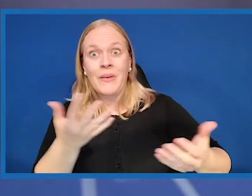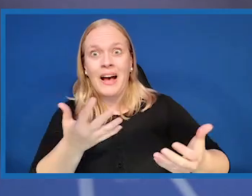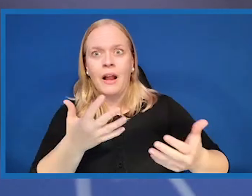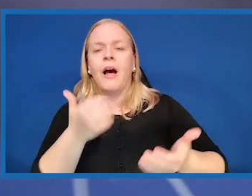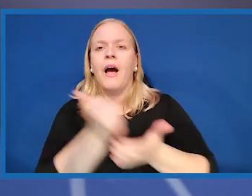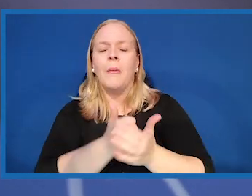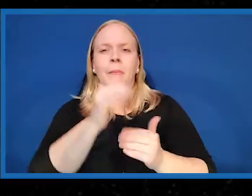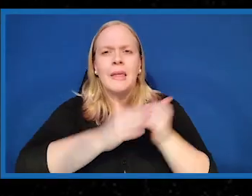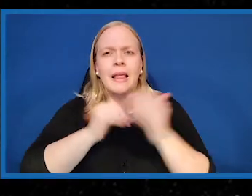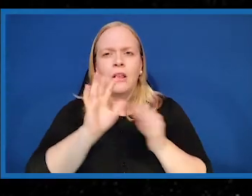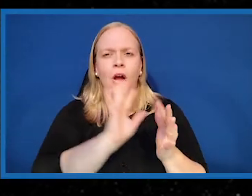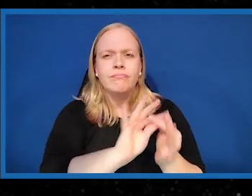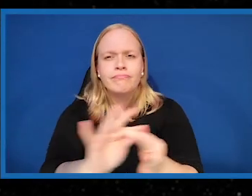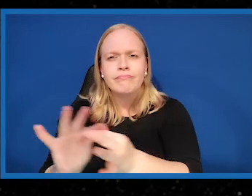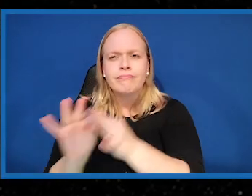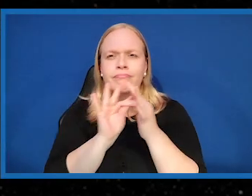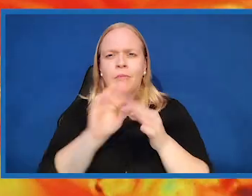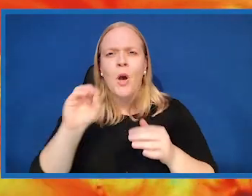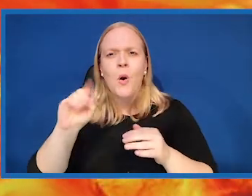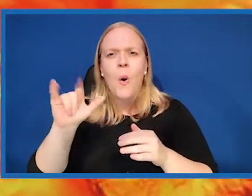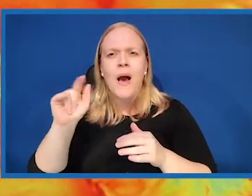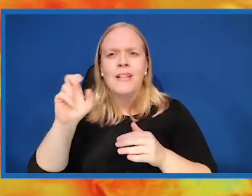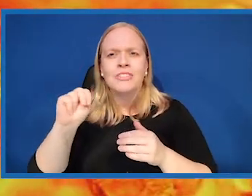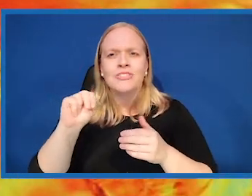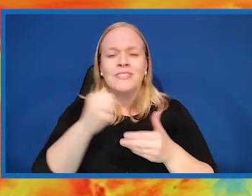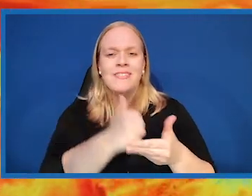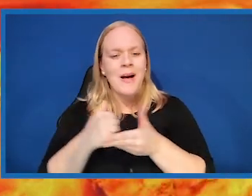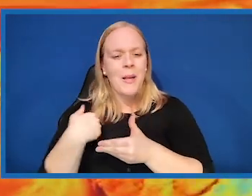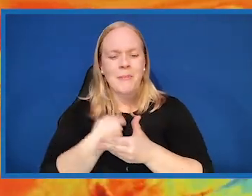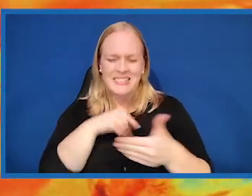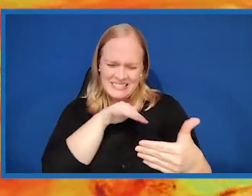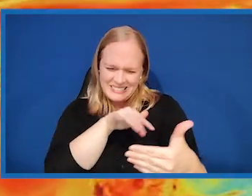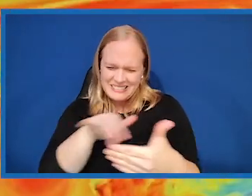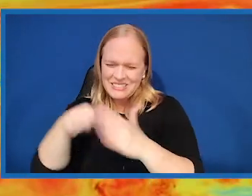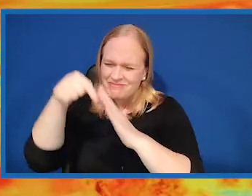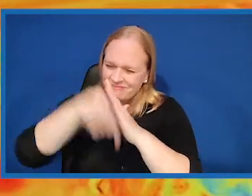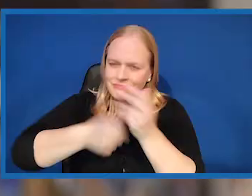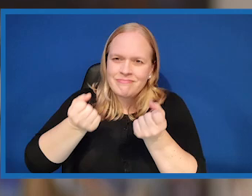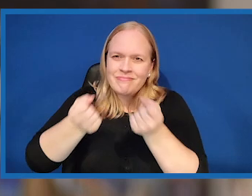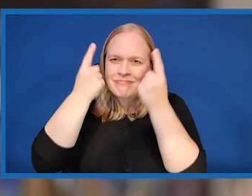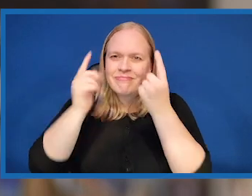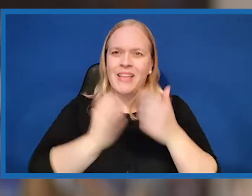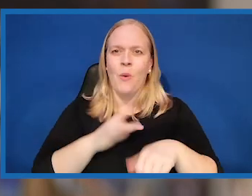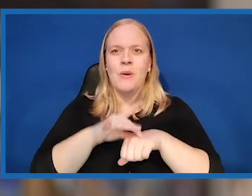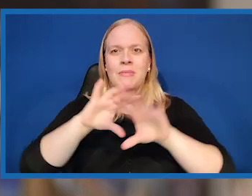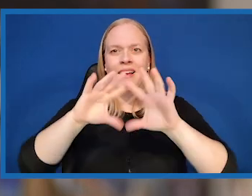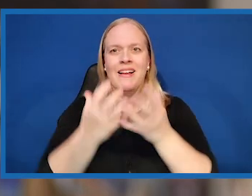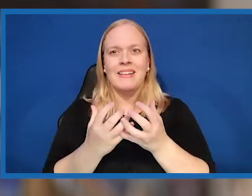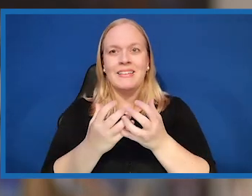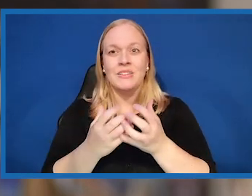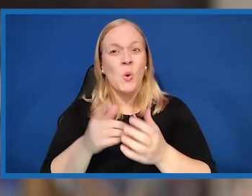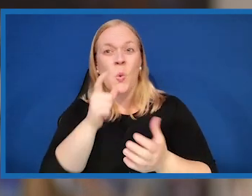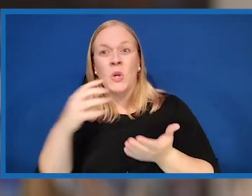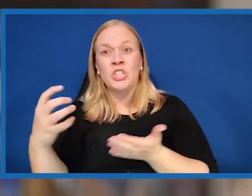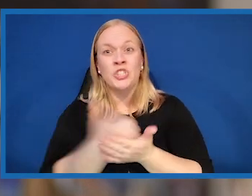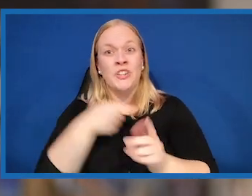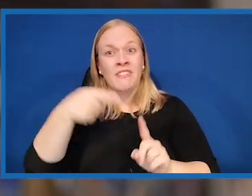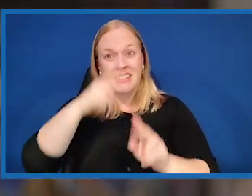TO GET AS MUCH UNDERSTANDING OF OUR PLANET AS POSSIBLE. THERE IS NOT ANOTHER PERSON MORE DESERVING OF THIS HONOR THAN MIKE FREILICH.